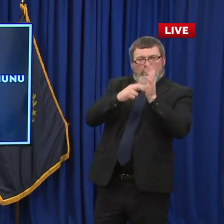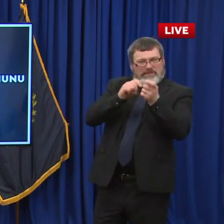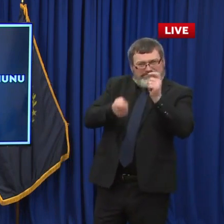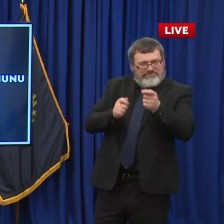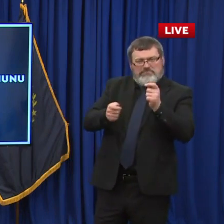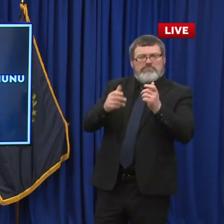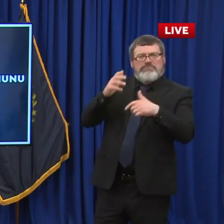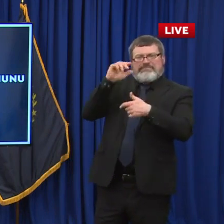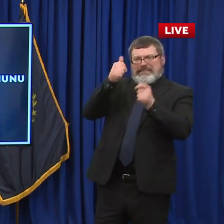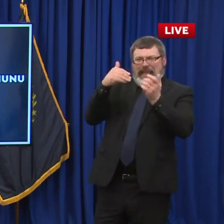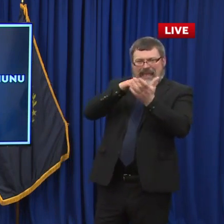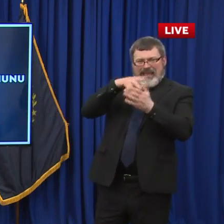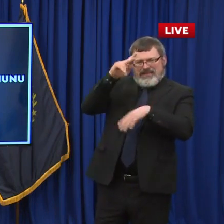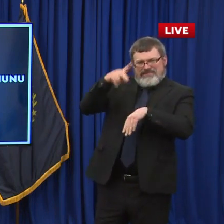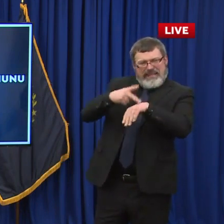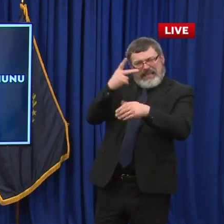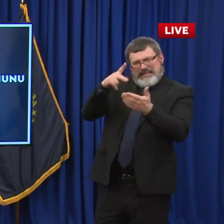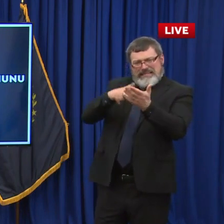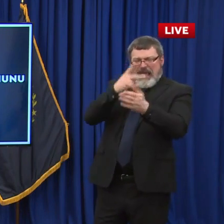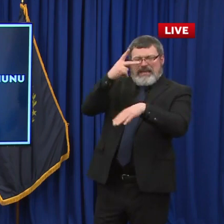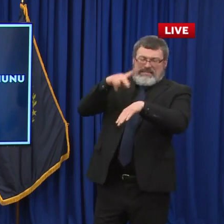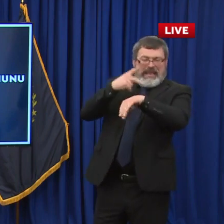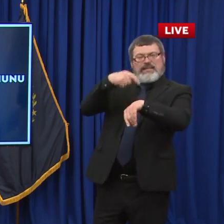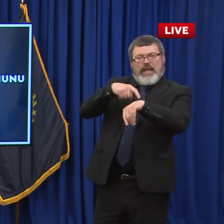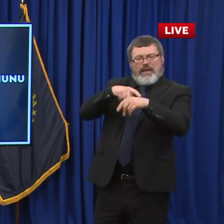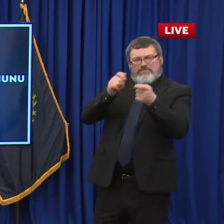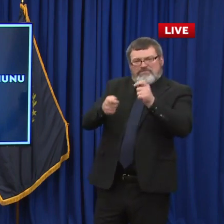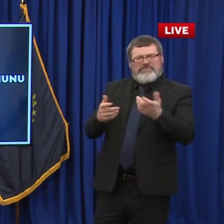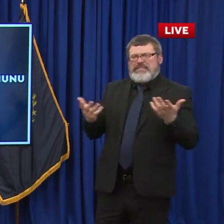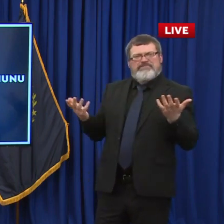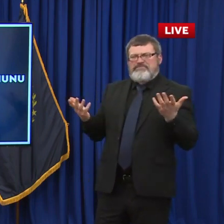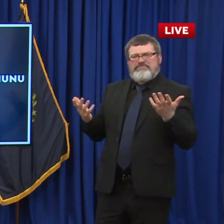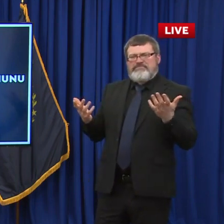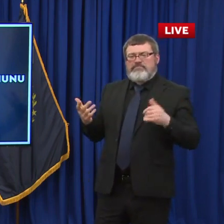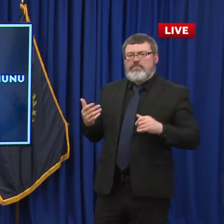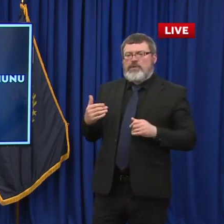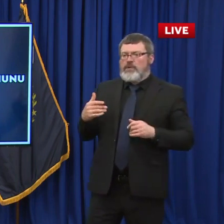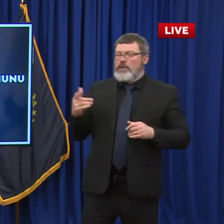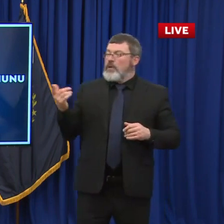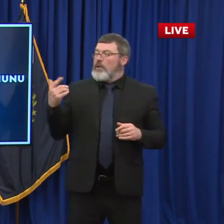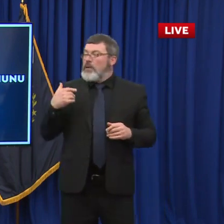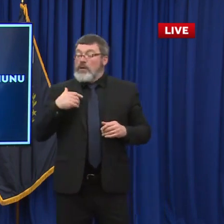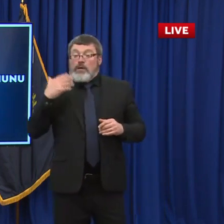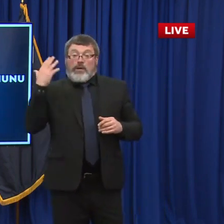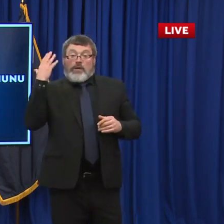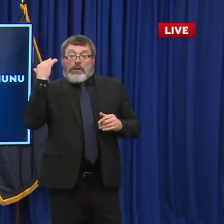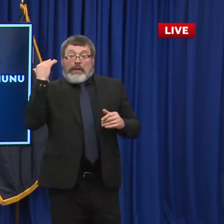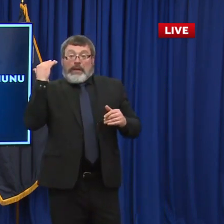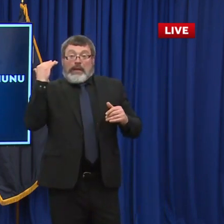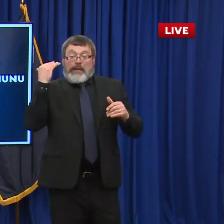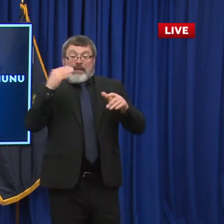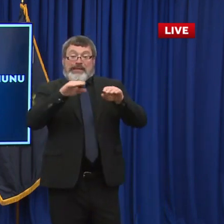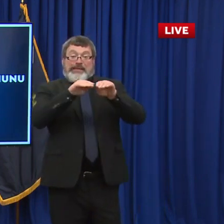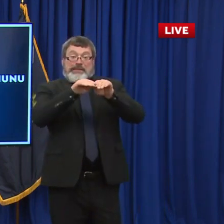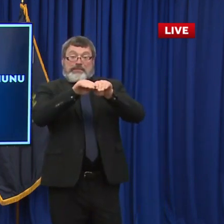SO YOU HAVE NO IDEA WHY EVEN THOUGH THEY PUT IN ALL THE PROTOCOLS?